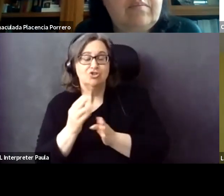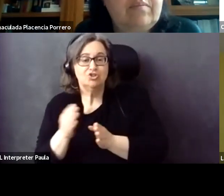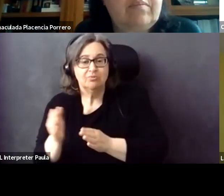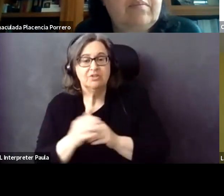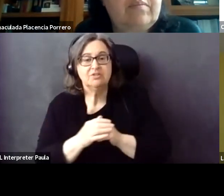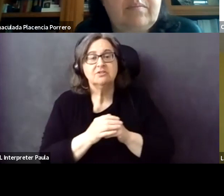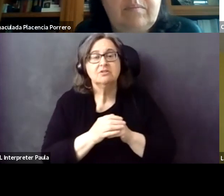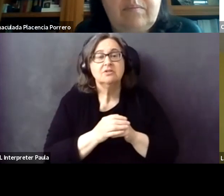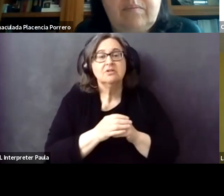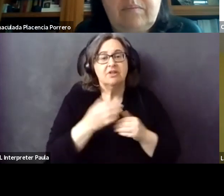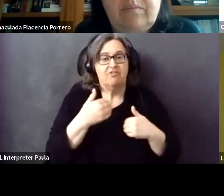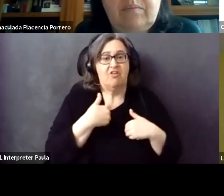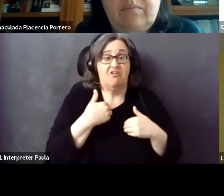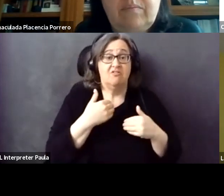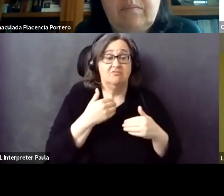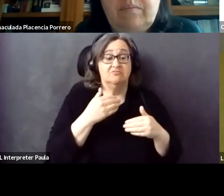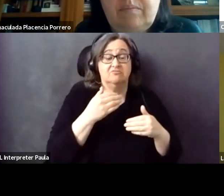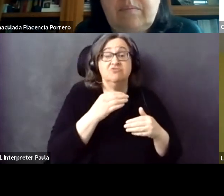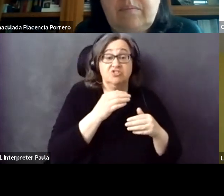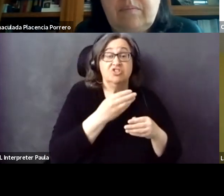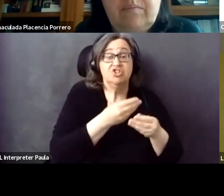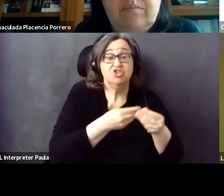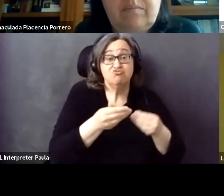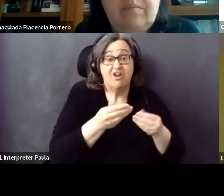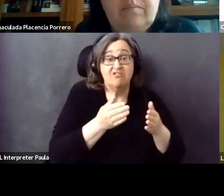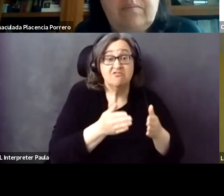is composed by traders and consumers. Consumer